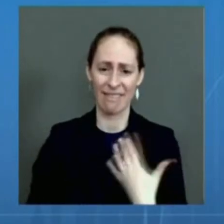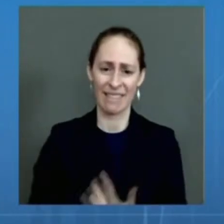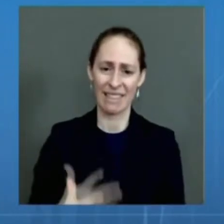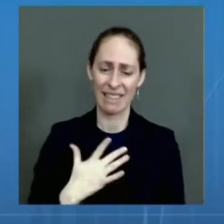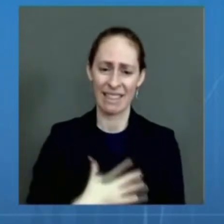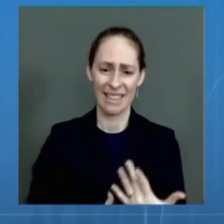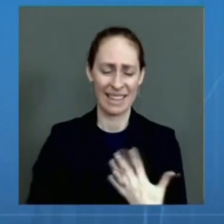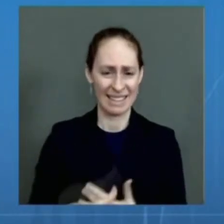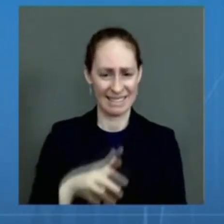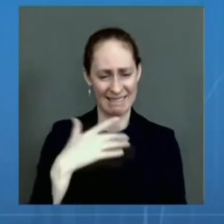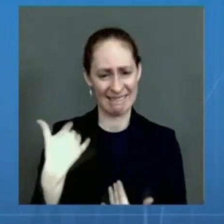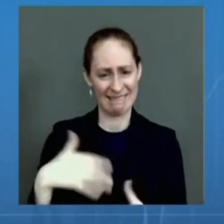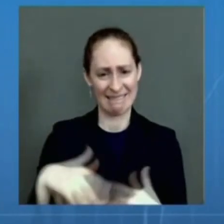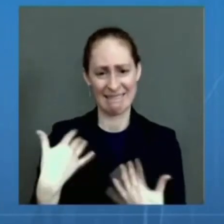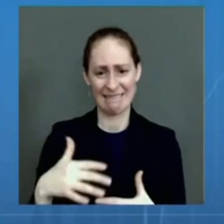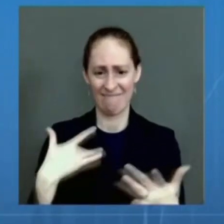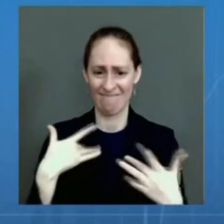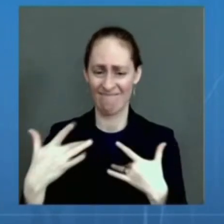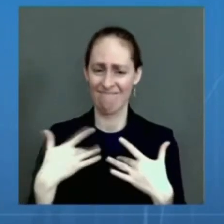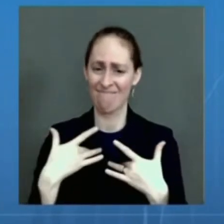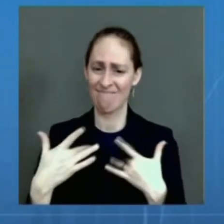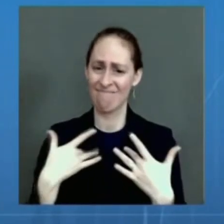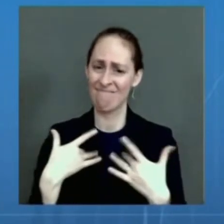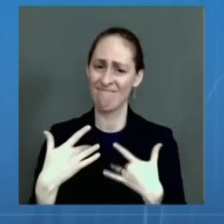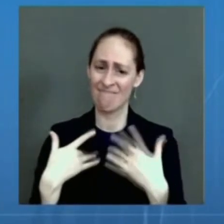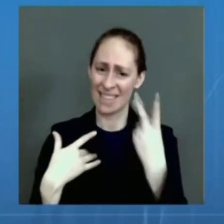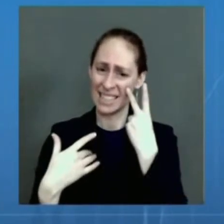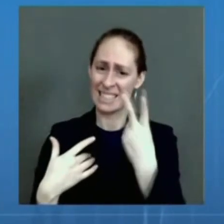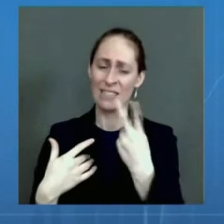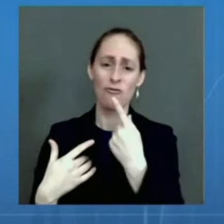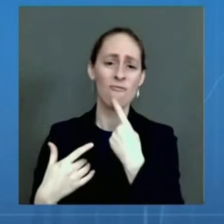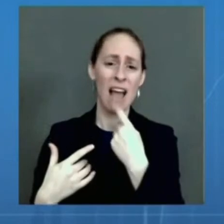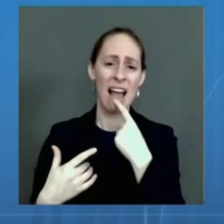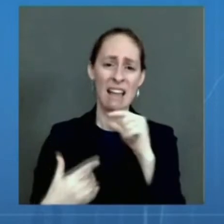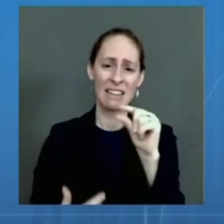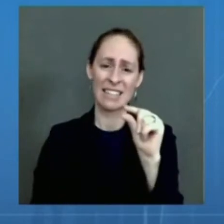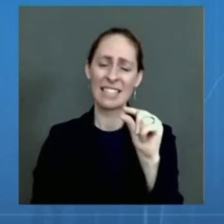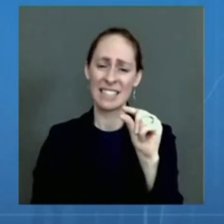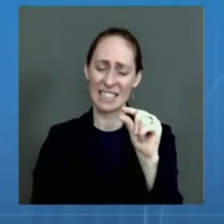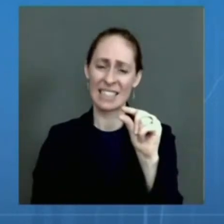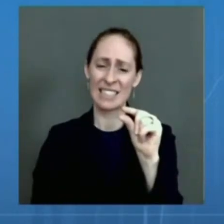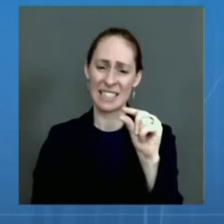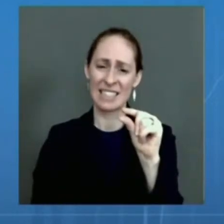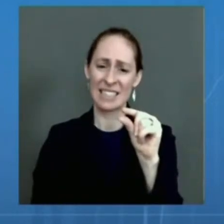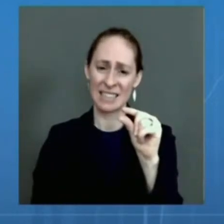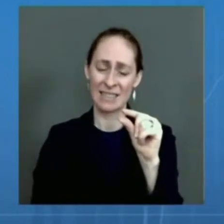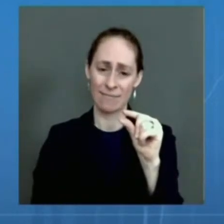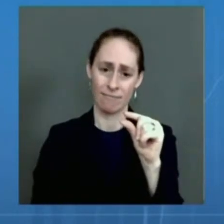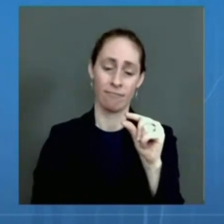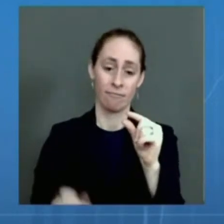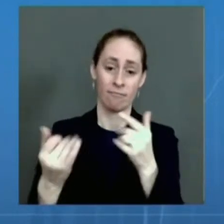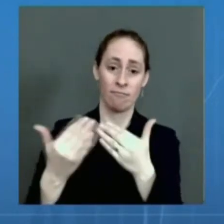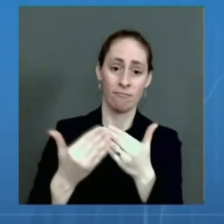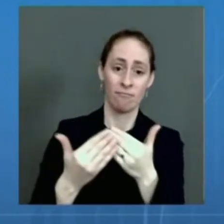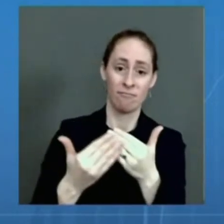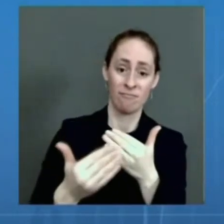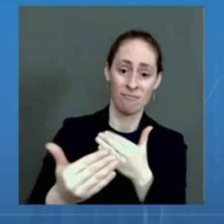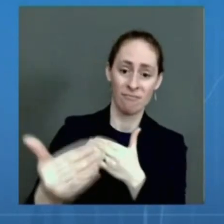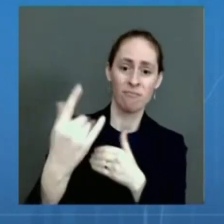LOW AS YOU SEE WITH OMICRON VERY LOW LEVEL WITH THE CIRCLES THAT ARE RED.